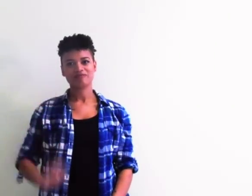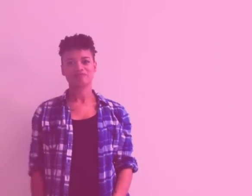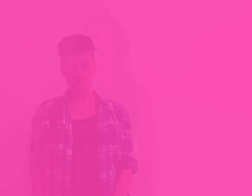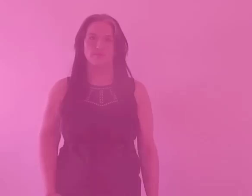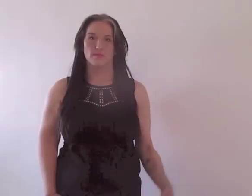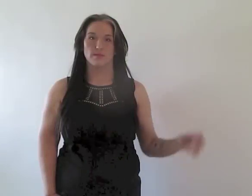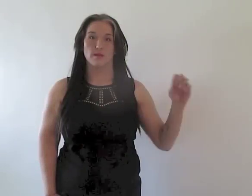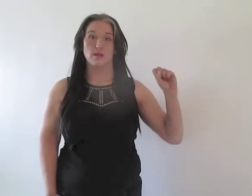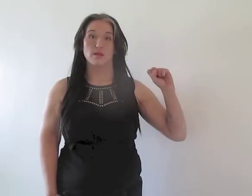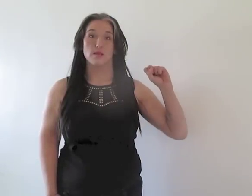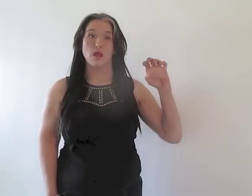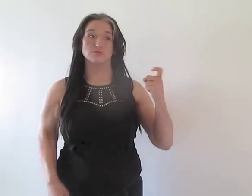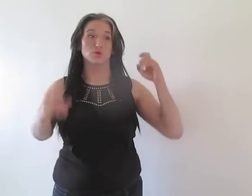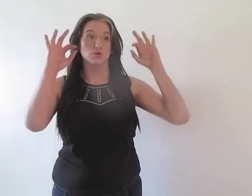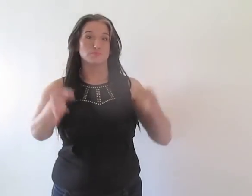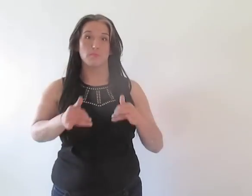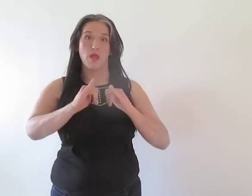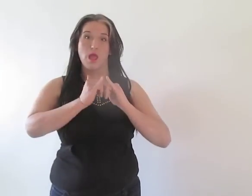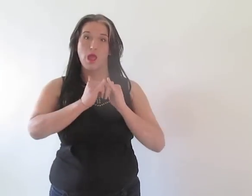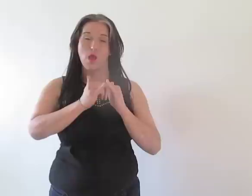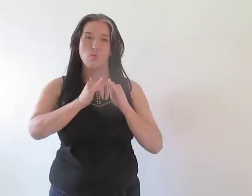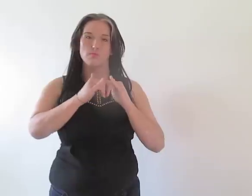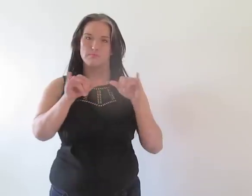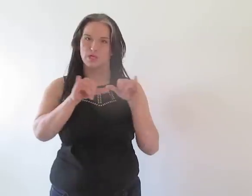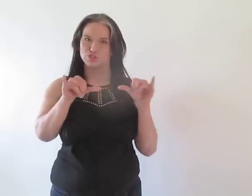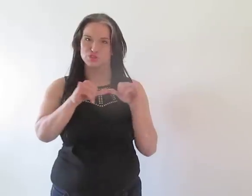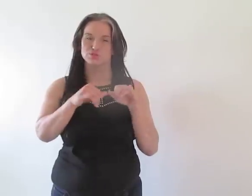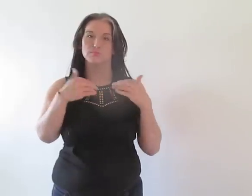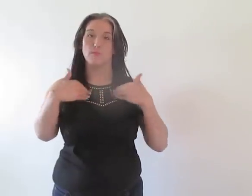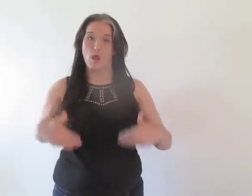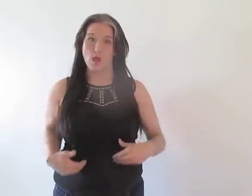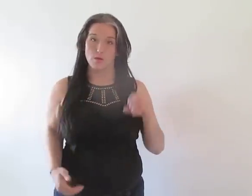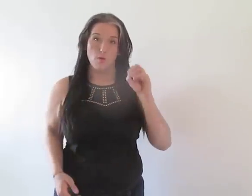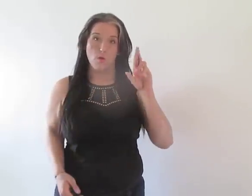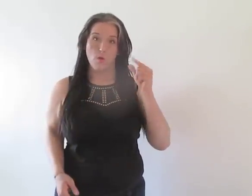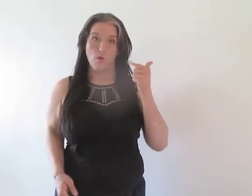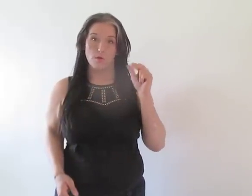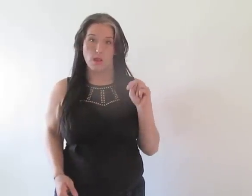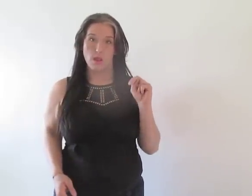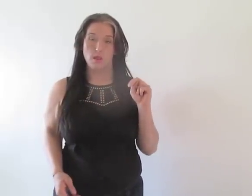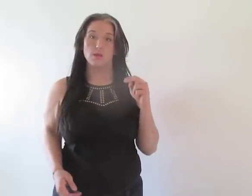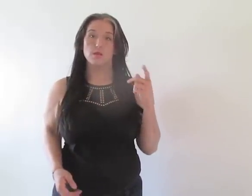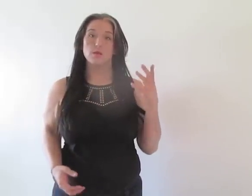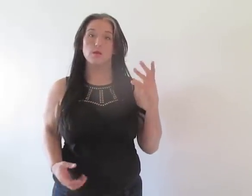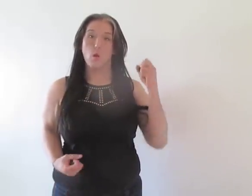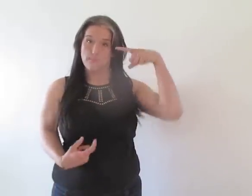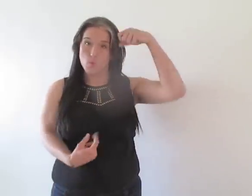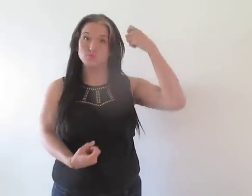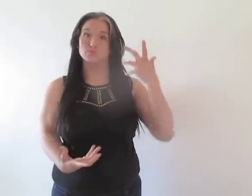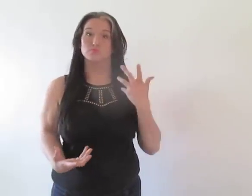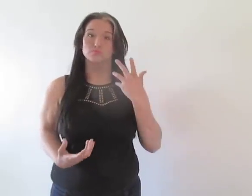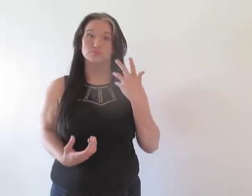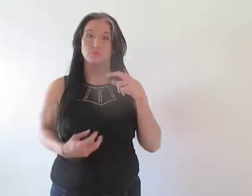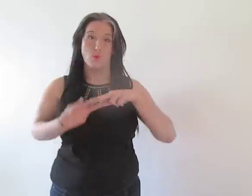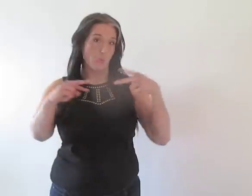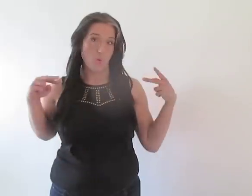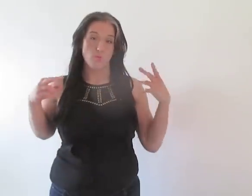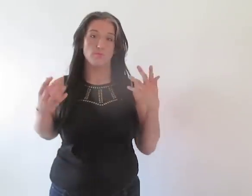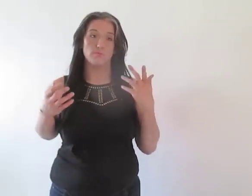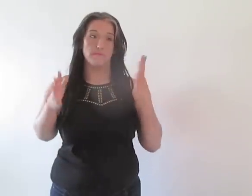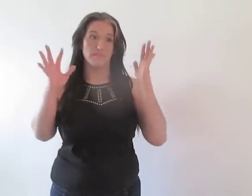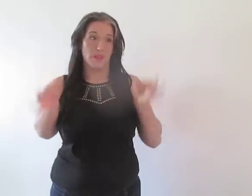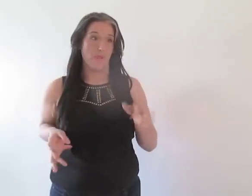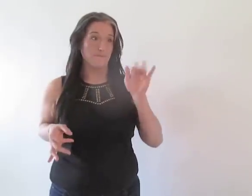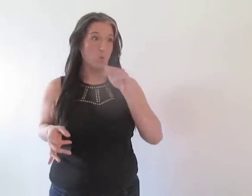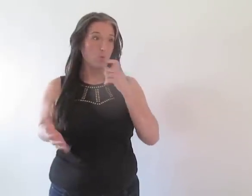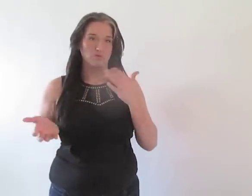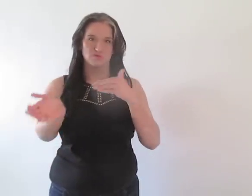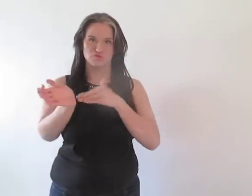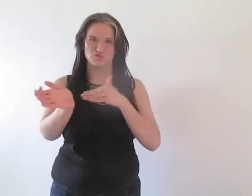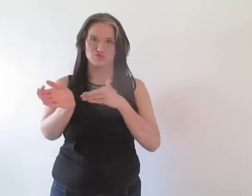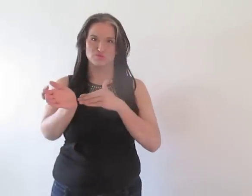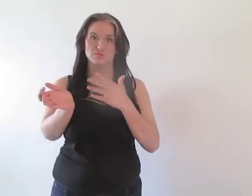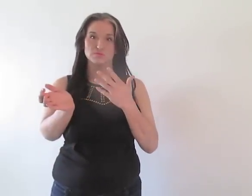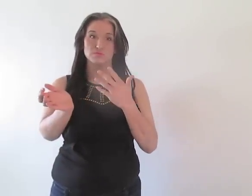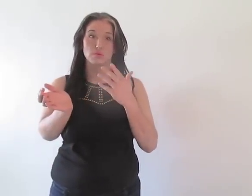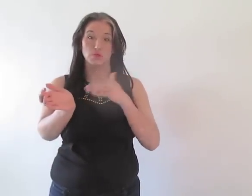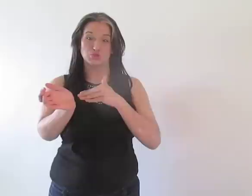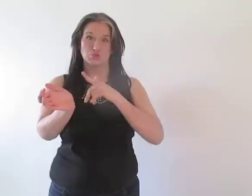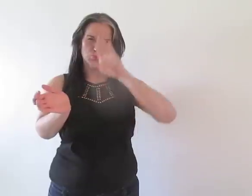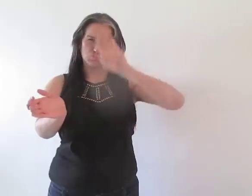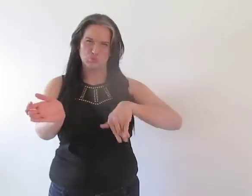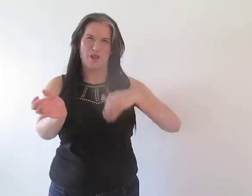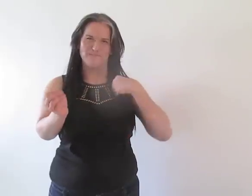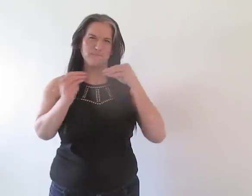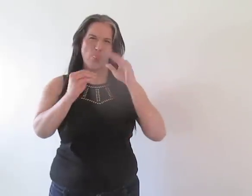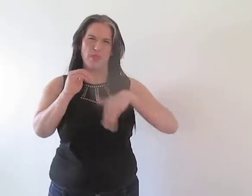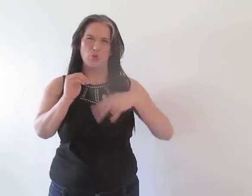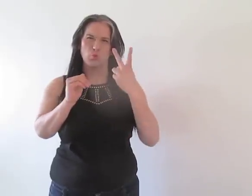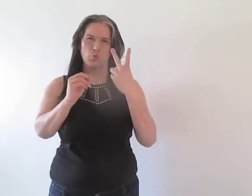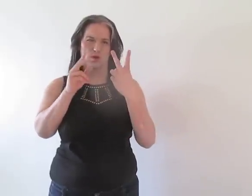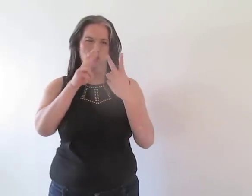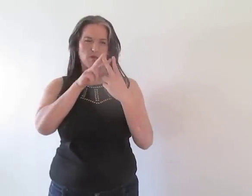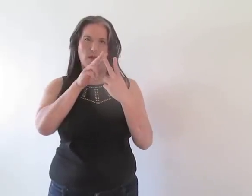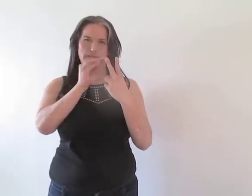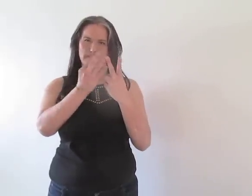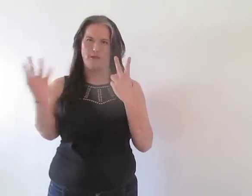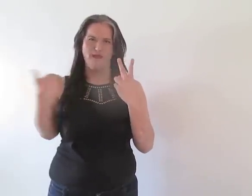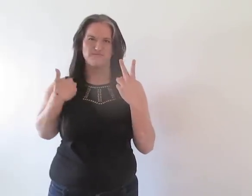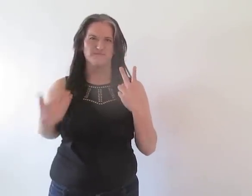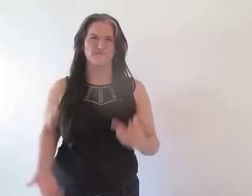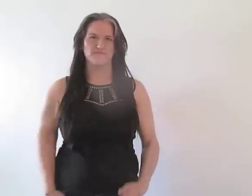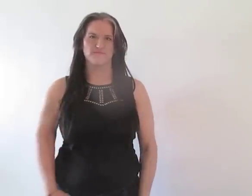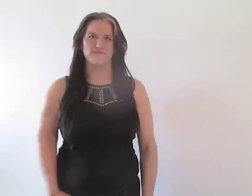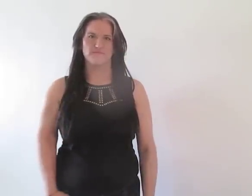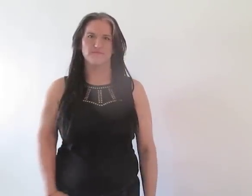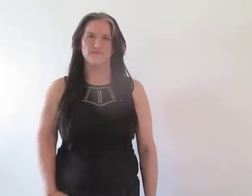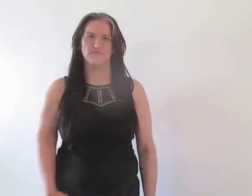Sex assigned at birth is based on measurable characteristics of organs, hormones and chromosomes. Two assigned sexes are decided by medical “experts,” though many know that there’s more than just two sexes.